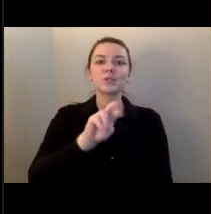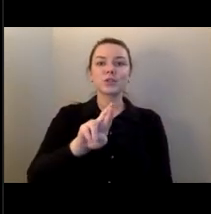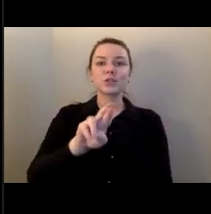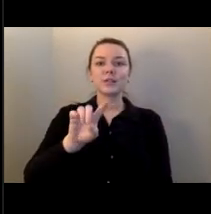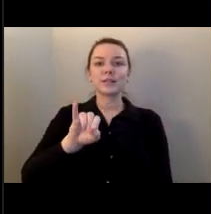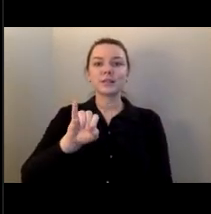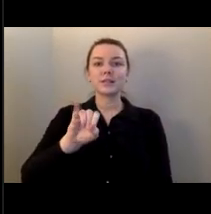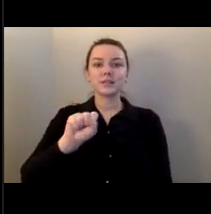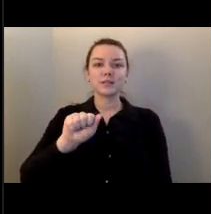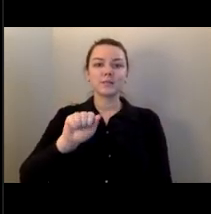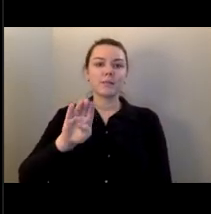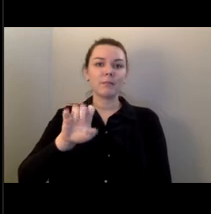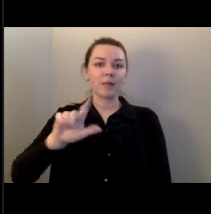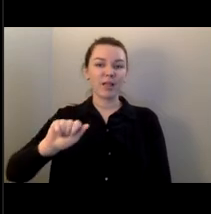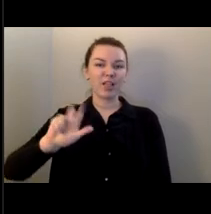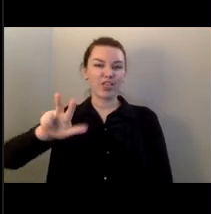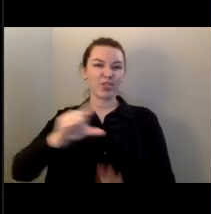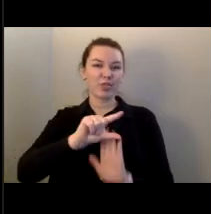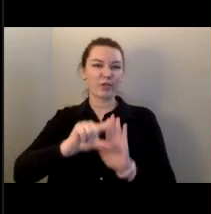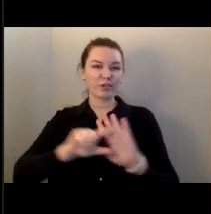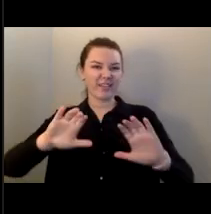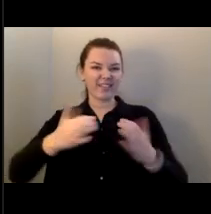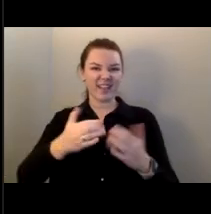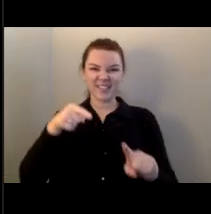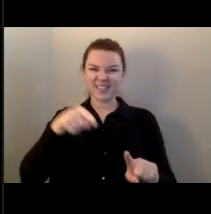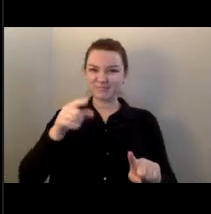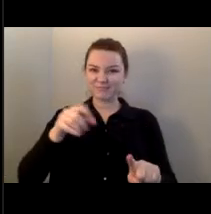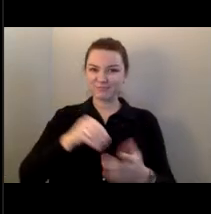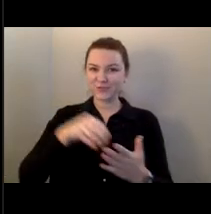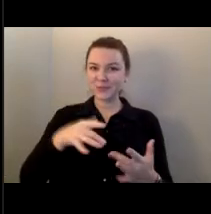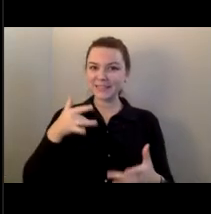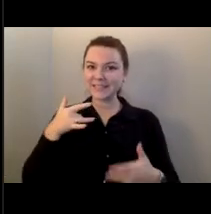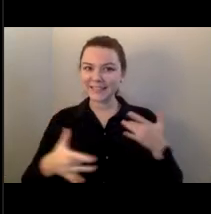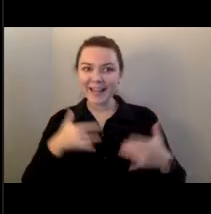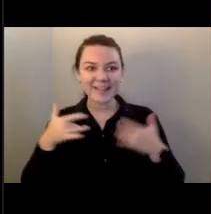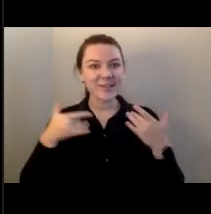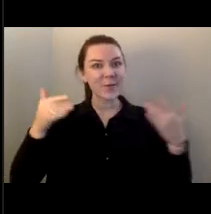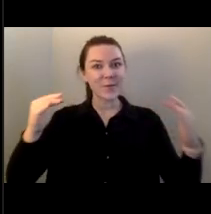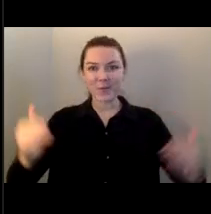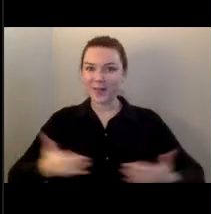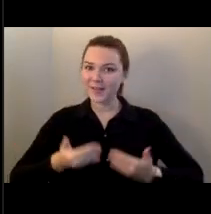because the students are so excited. So welcome. We have a question.